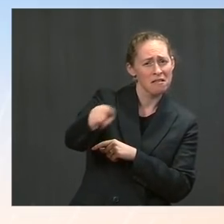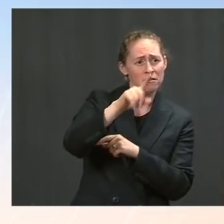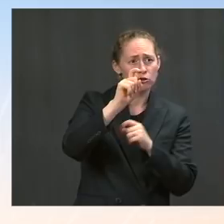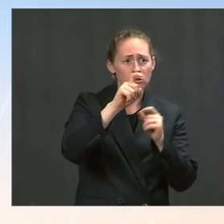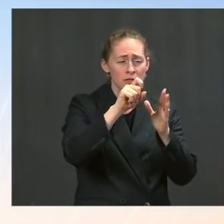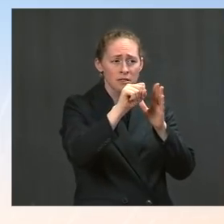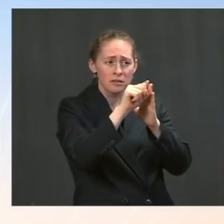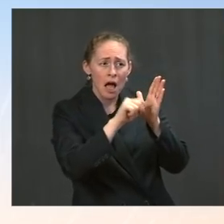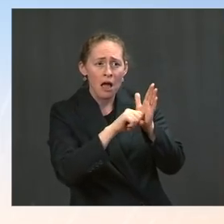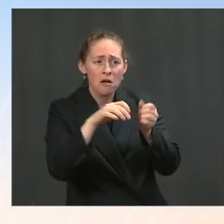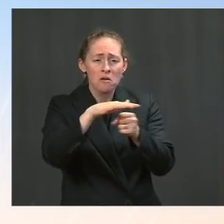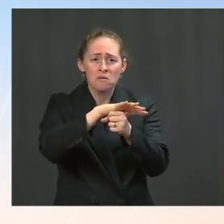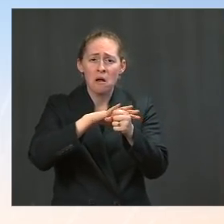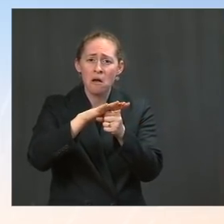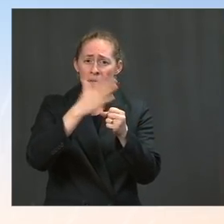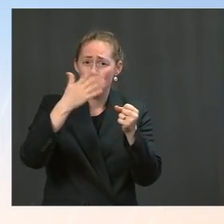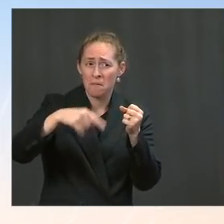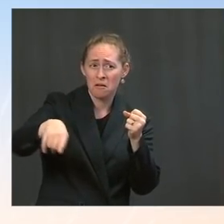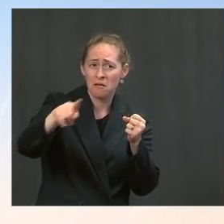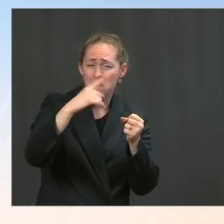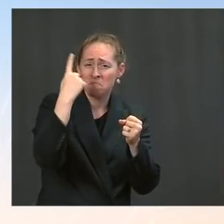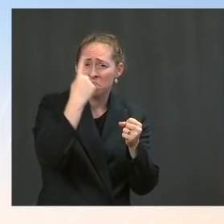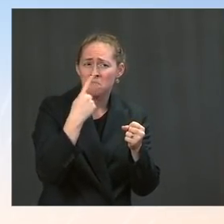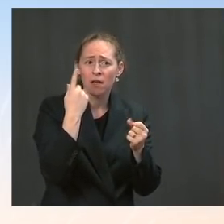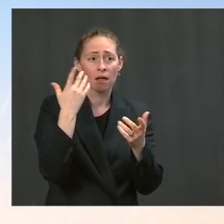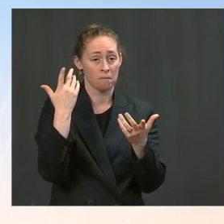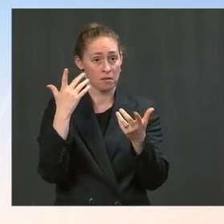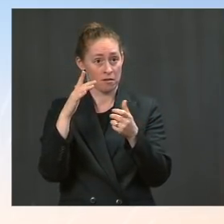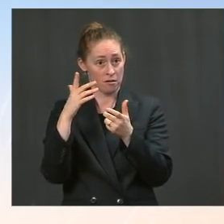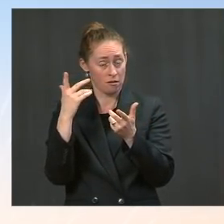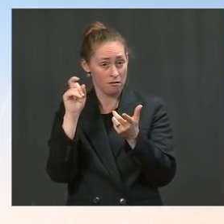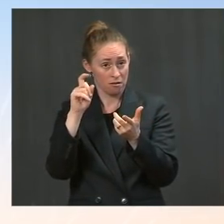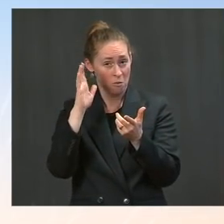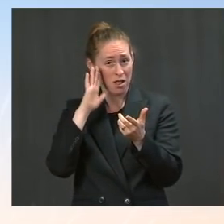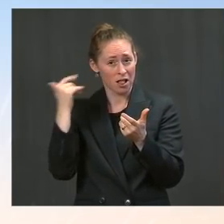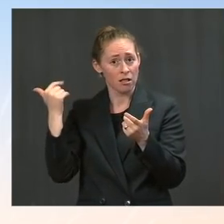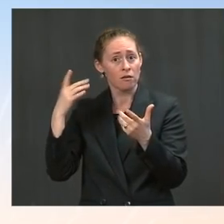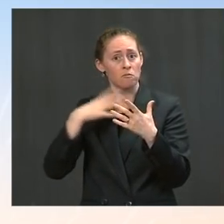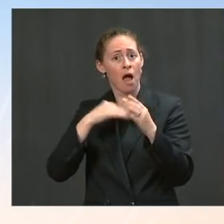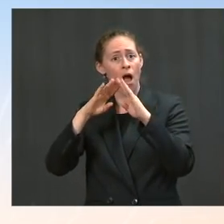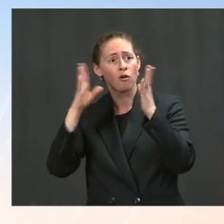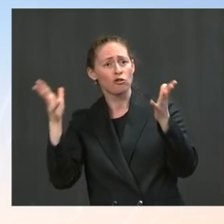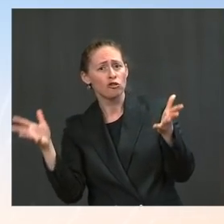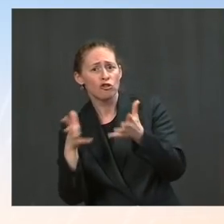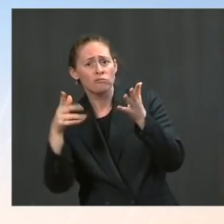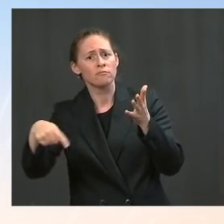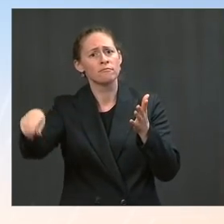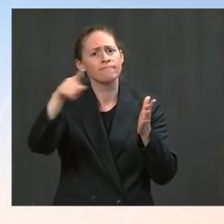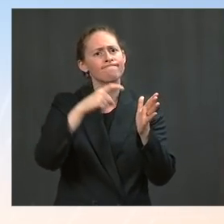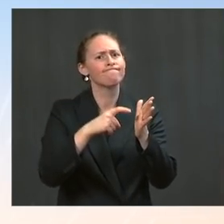of discussion about local governments. Is the White House encouraging others to require the vaccine of their employees or their residents?